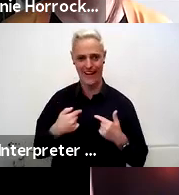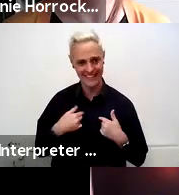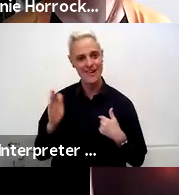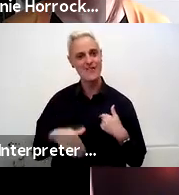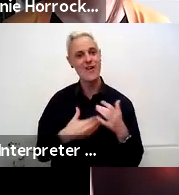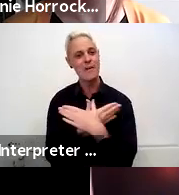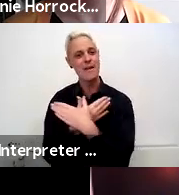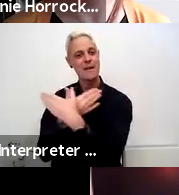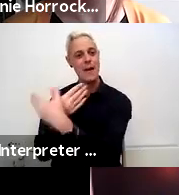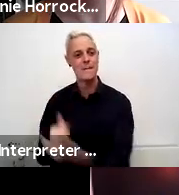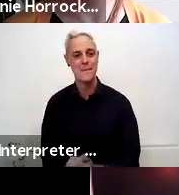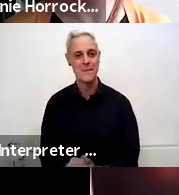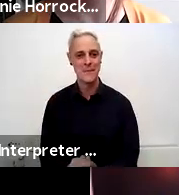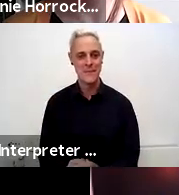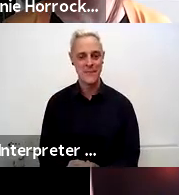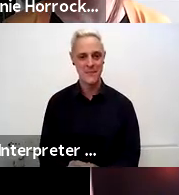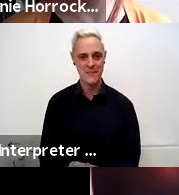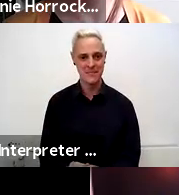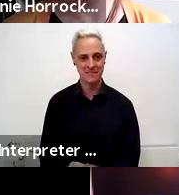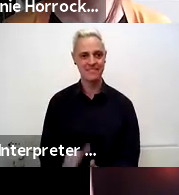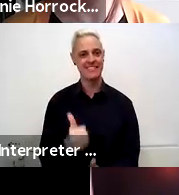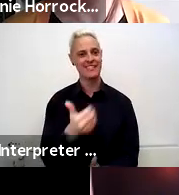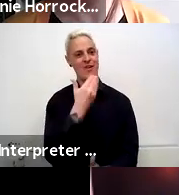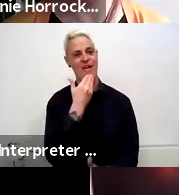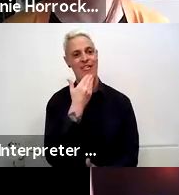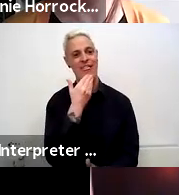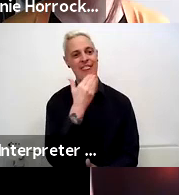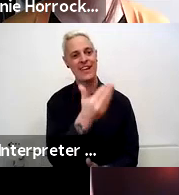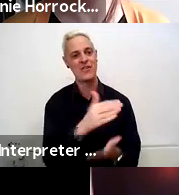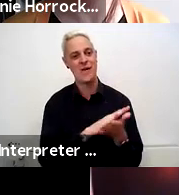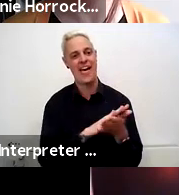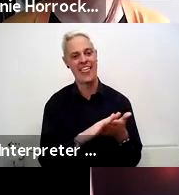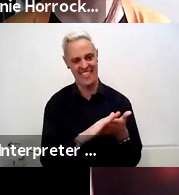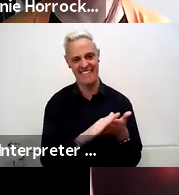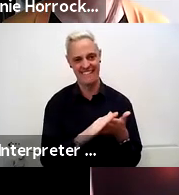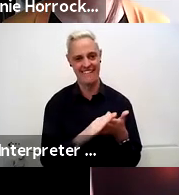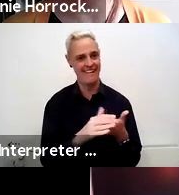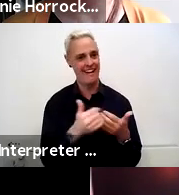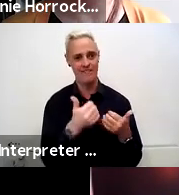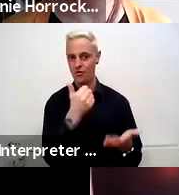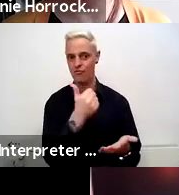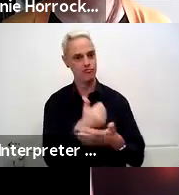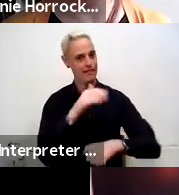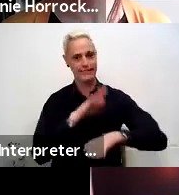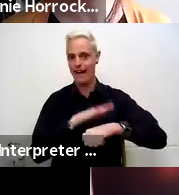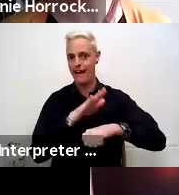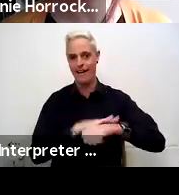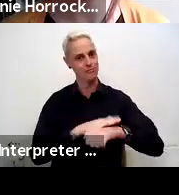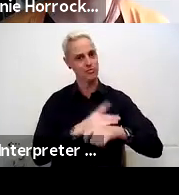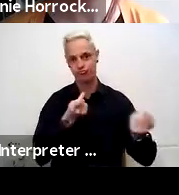From the Lib Dems. Yeah. Thank you very much. And thank you, Gemma for excellent time keeping. It's hard to keep us on time, as other chairs have noted.